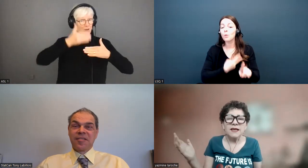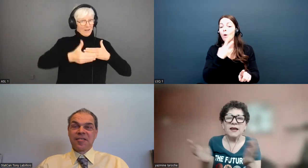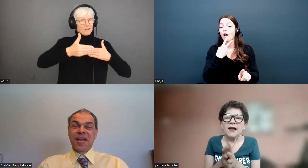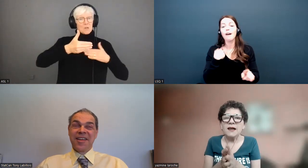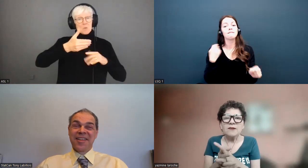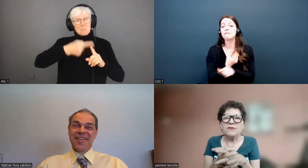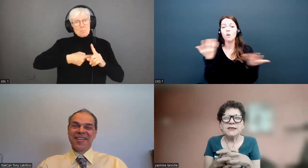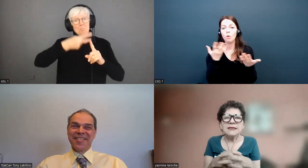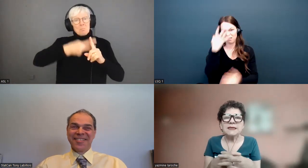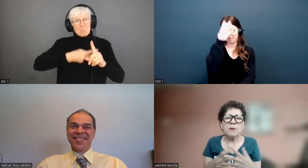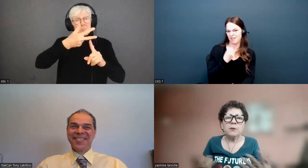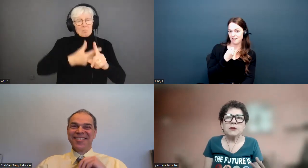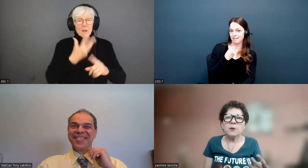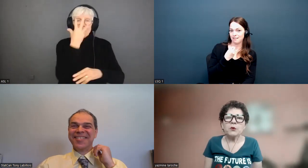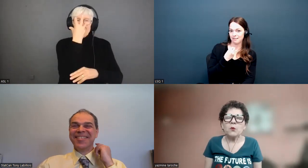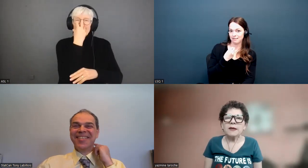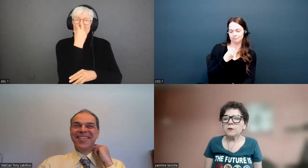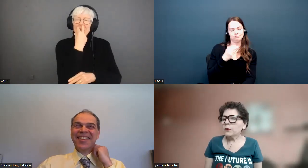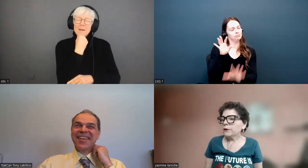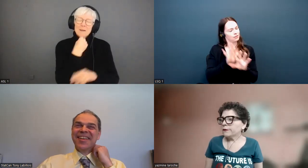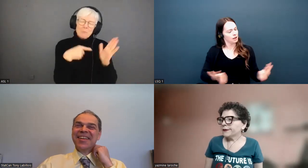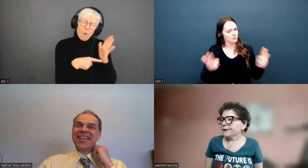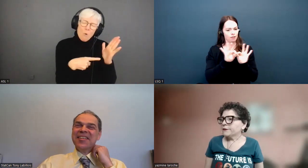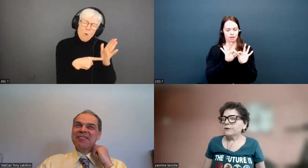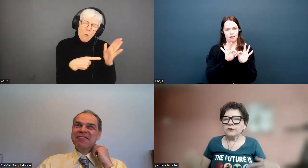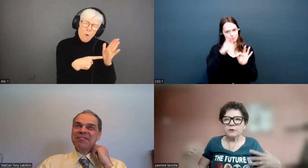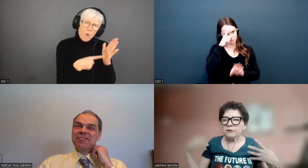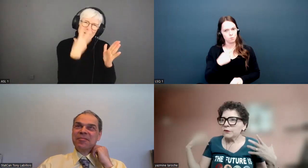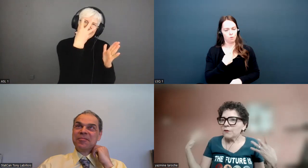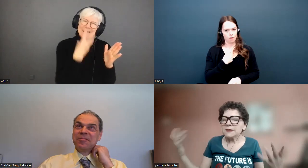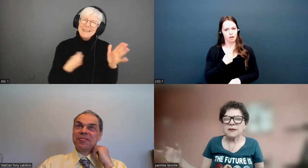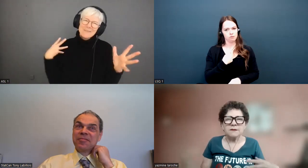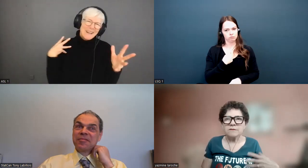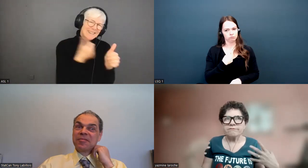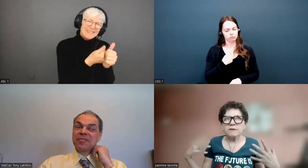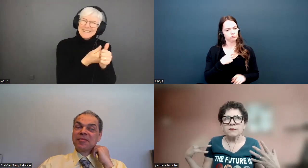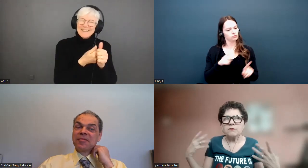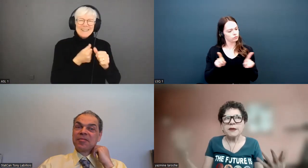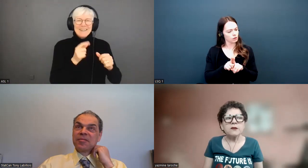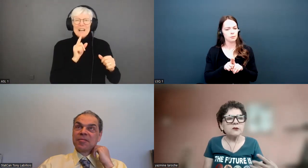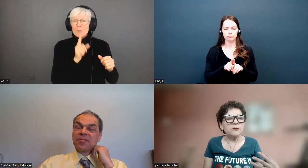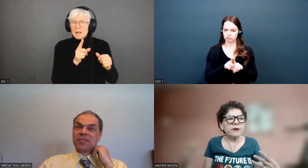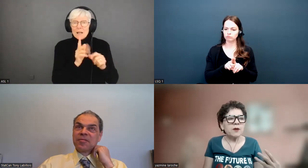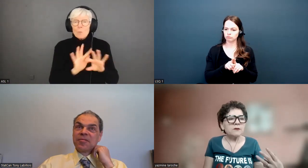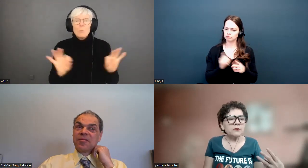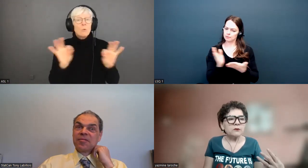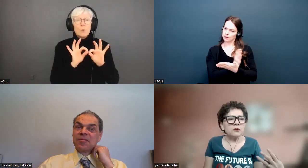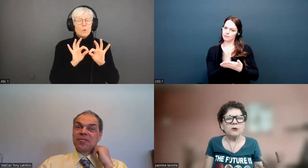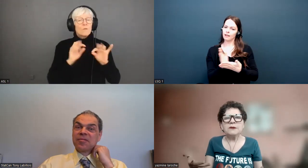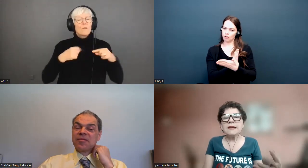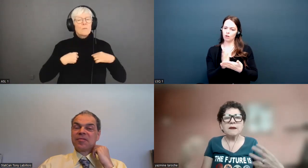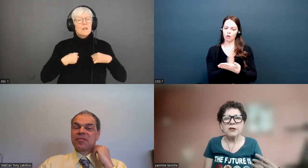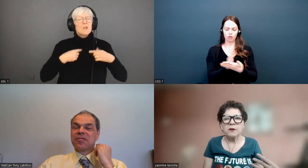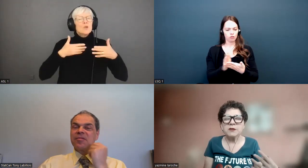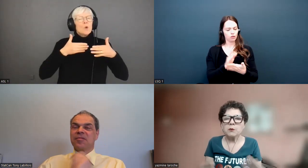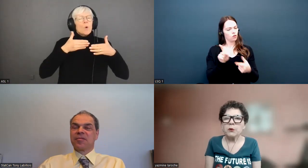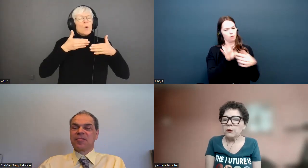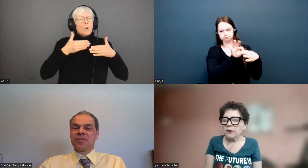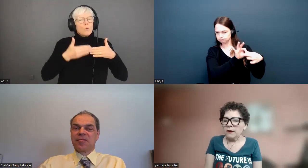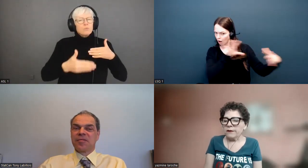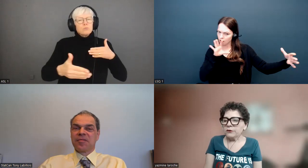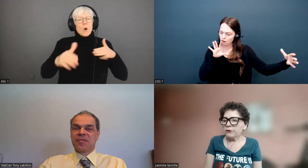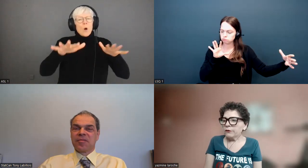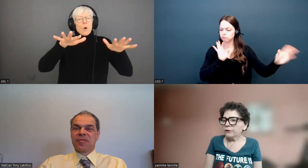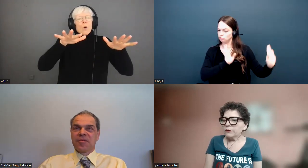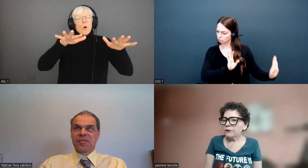just sleeping. It was so important for me to have that period where I could really unwind